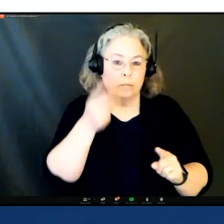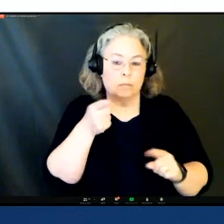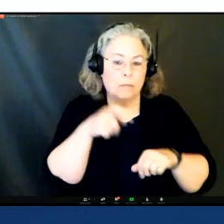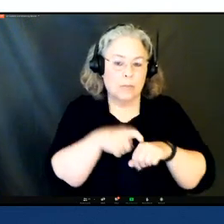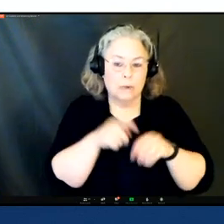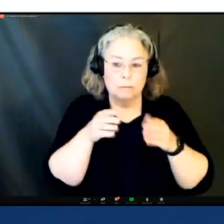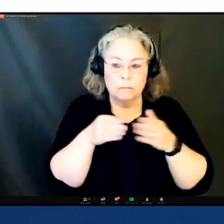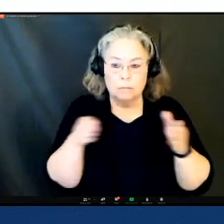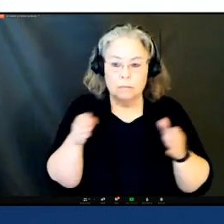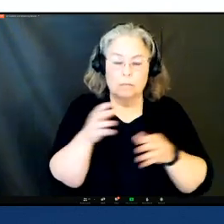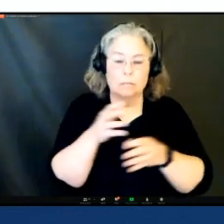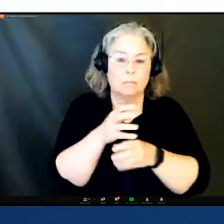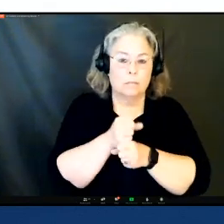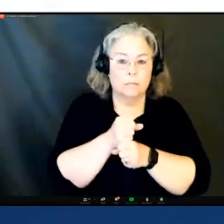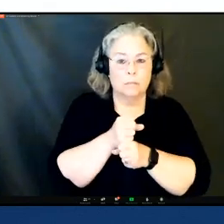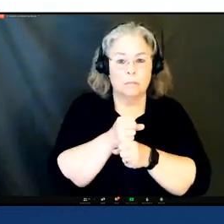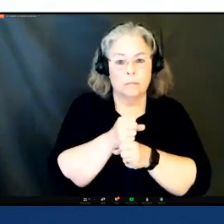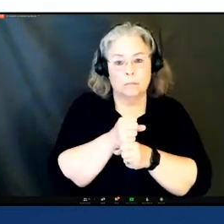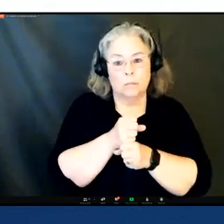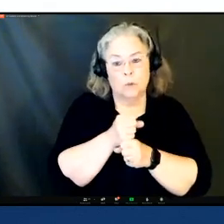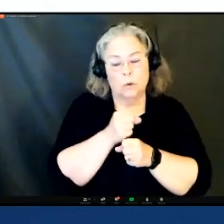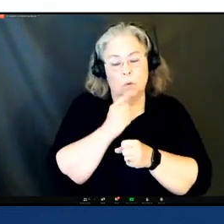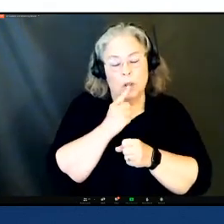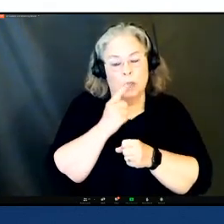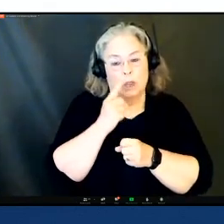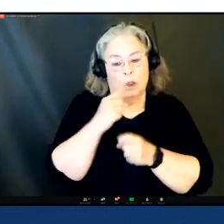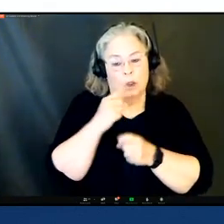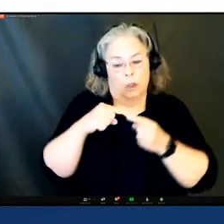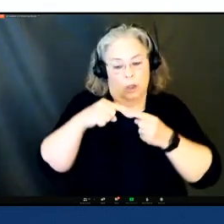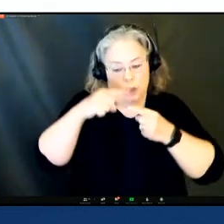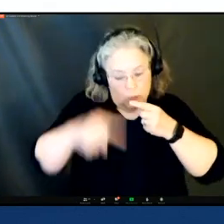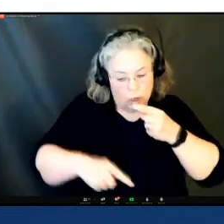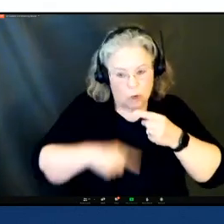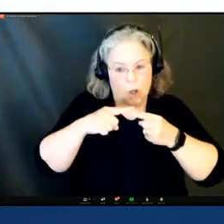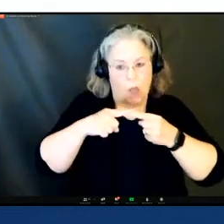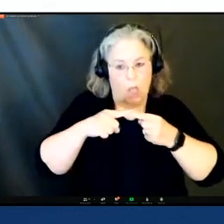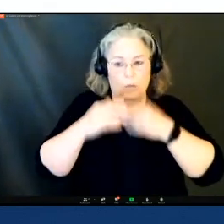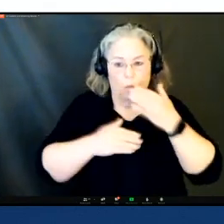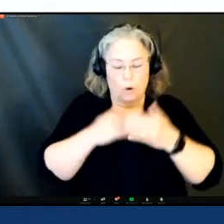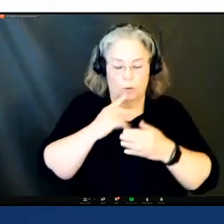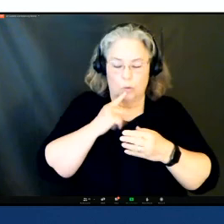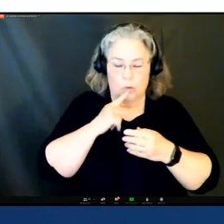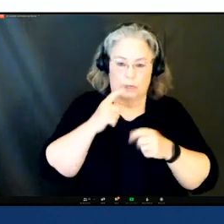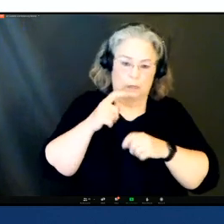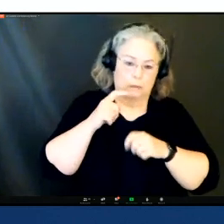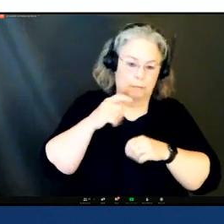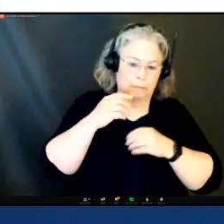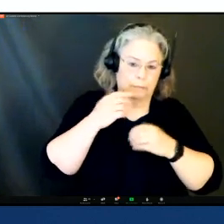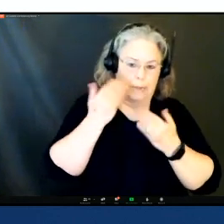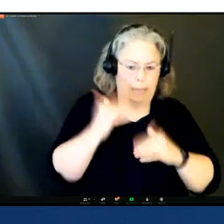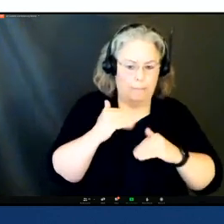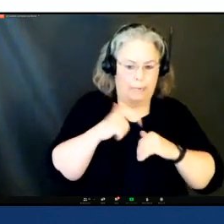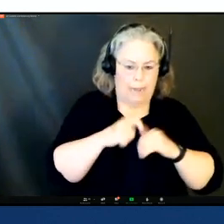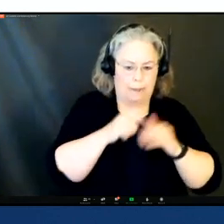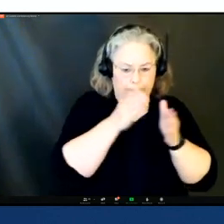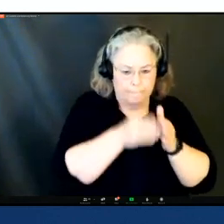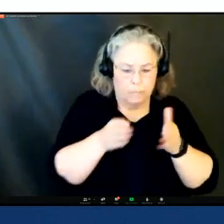the county's budget is really a year long process that moves on a pretty tight timeframe in order to gather and analyze all the required information,